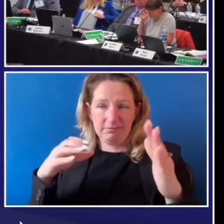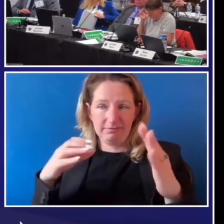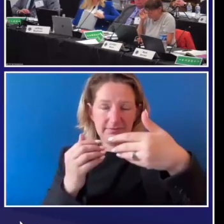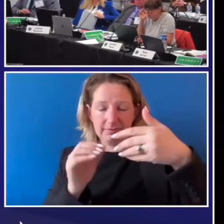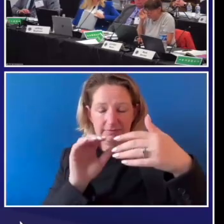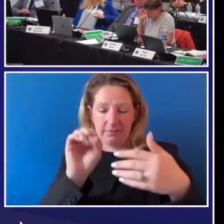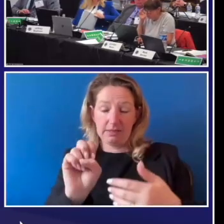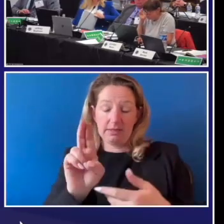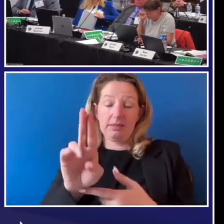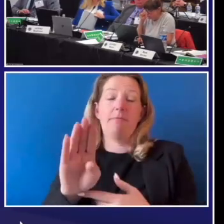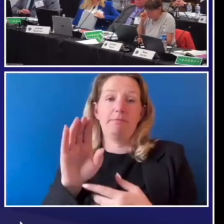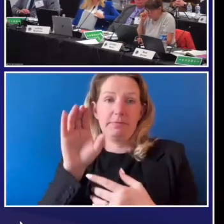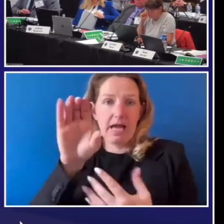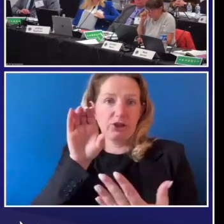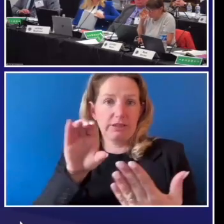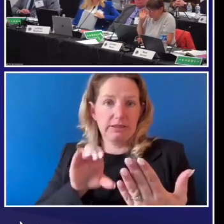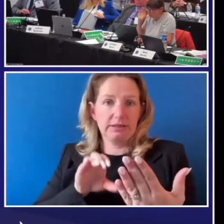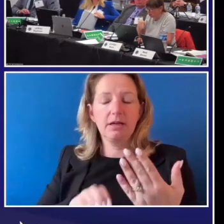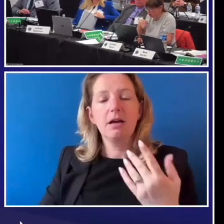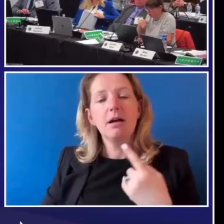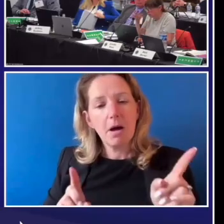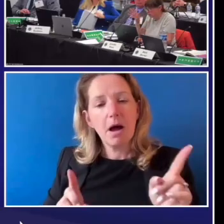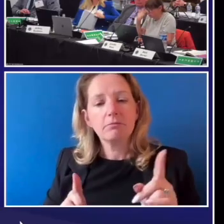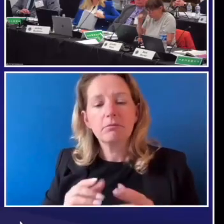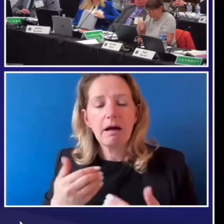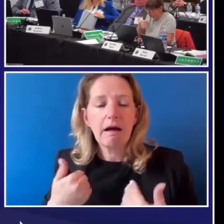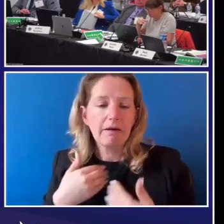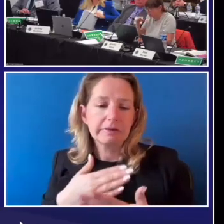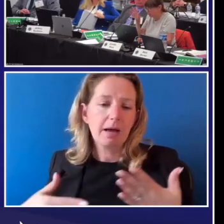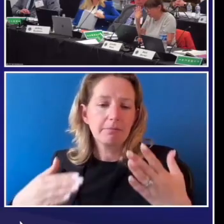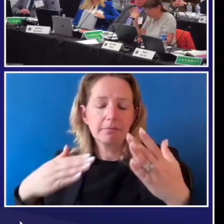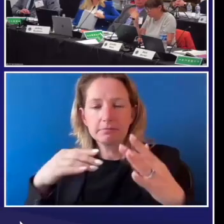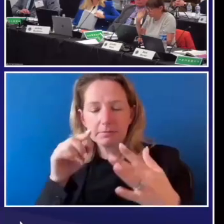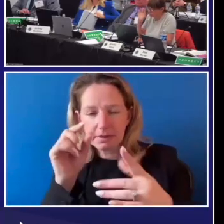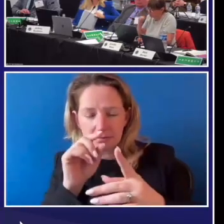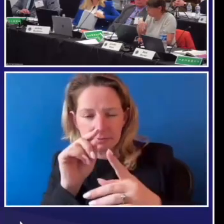But in doing so, there are places where, and I won't belabor it, but it says like increase or decrease.